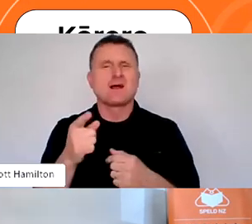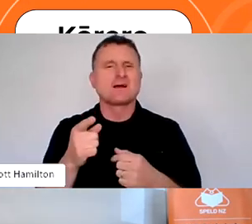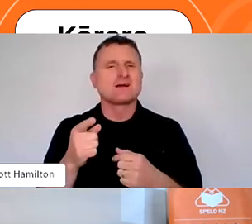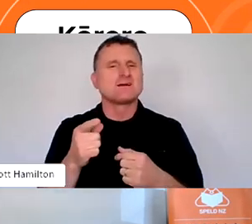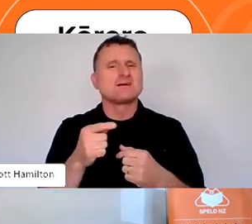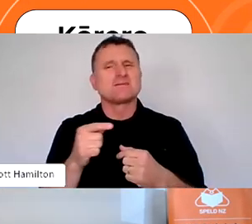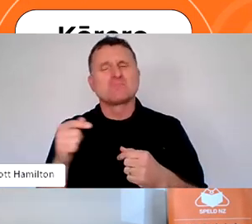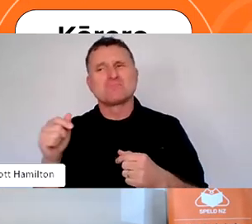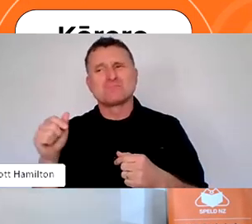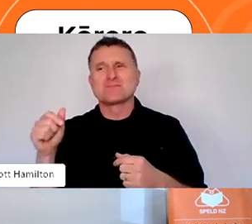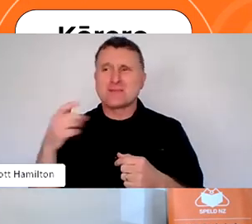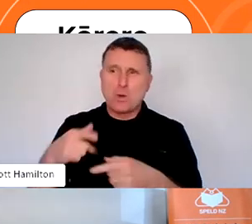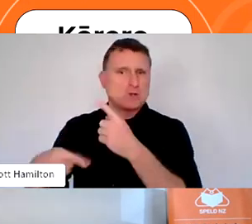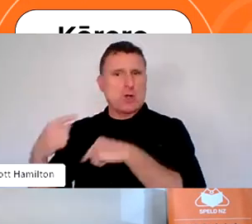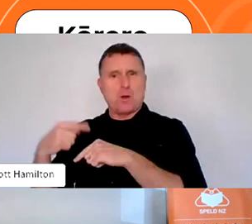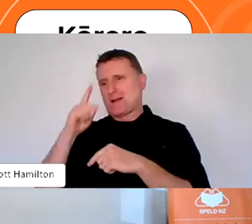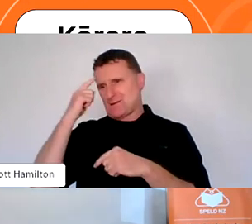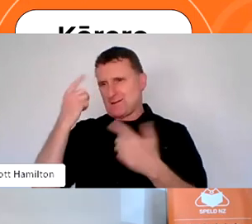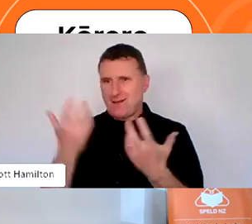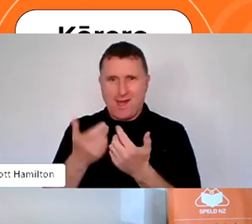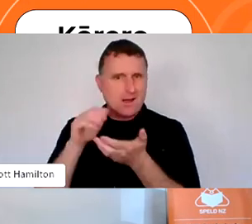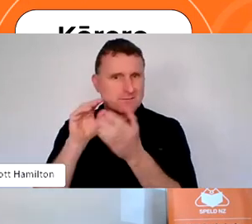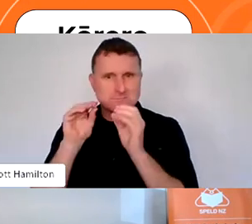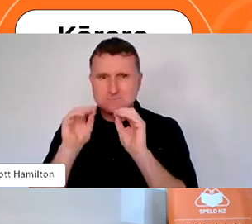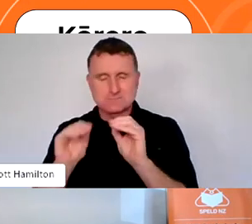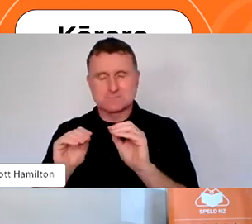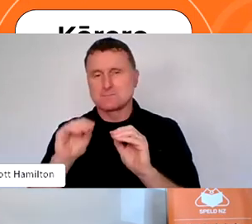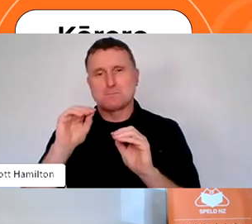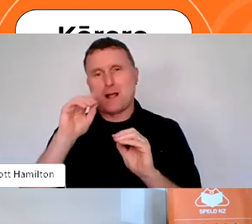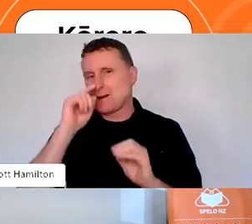but it's also not realistic. Some really desperately want to help,